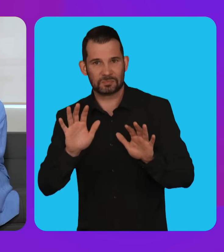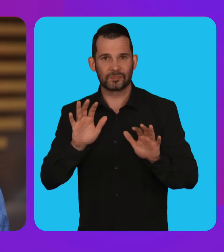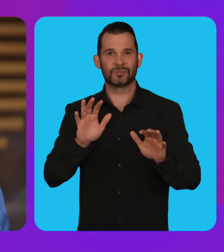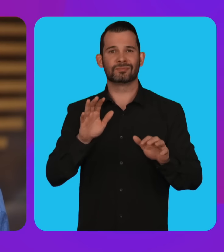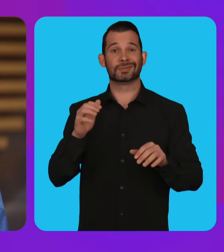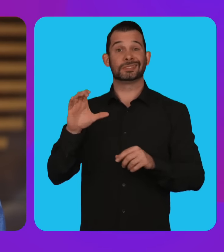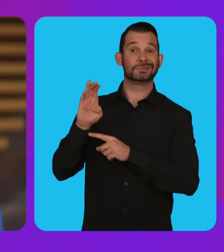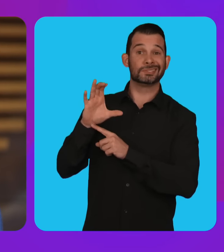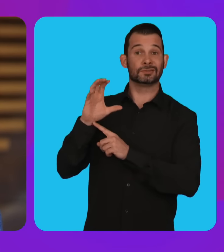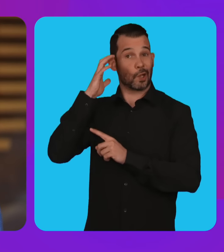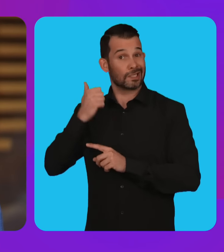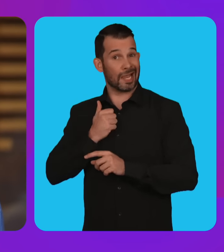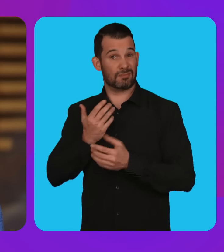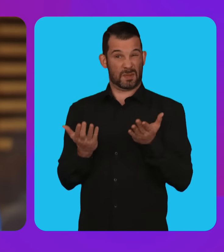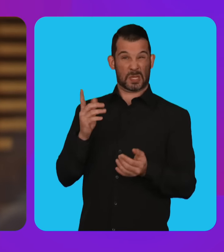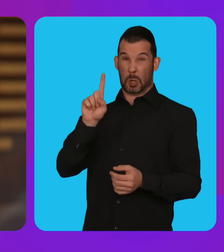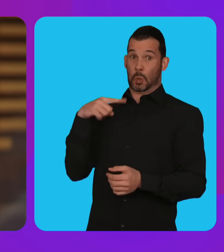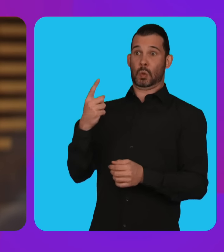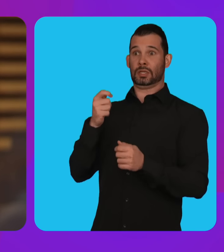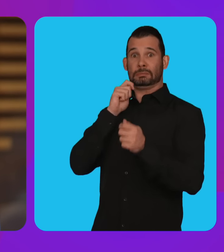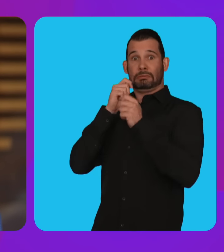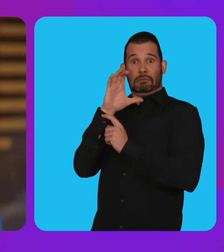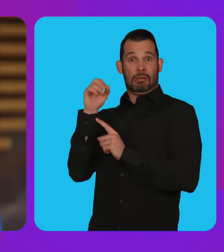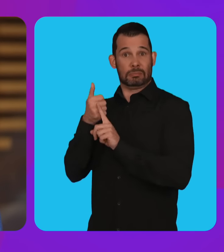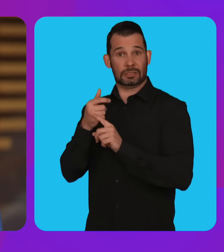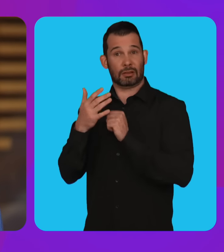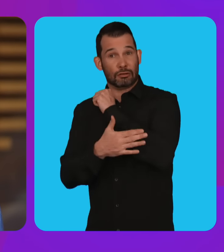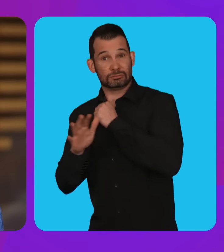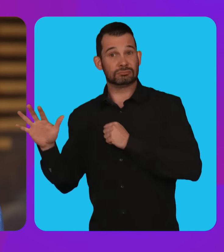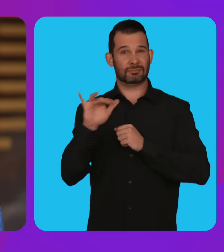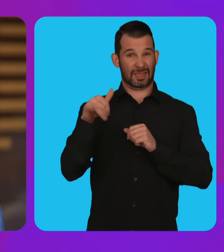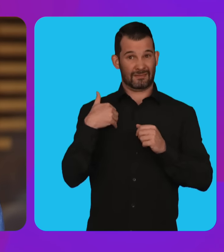CBC/Radio-Canada is probably the only media company